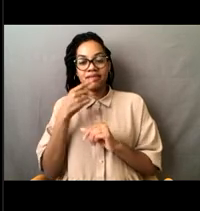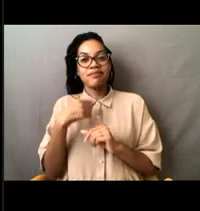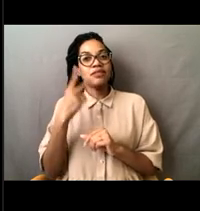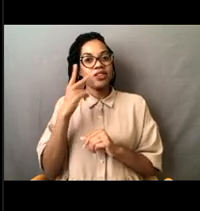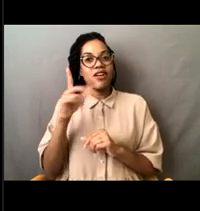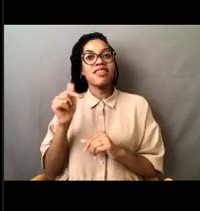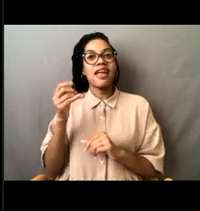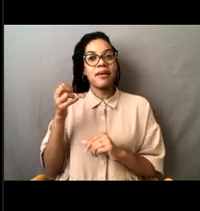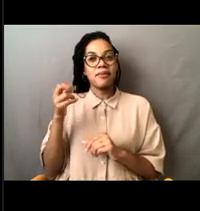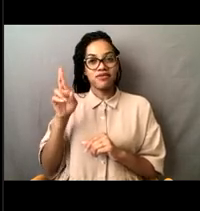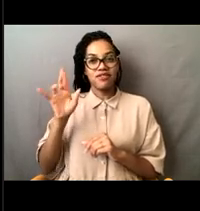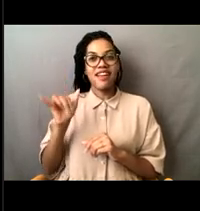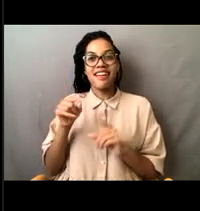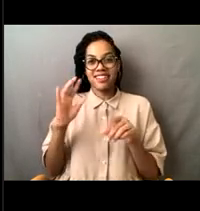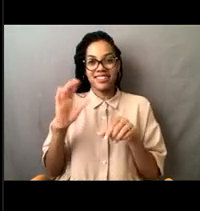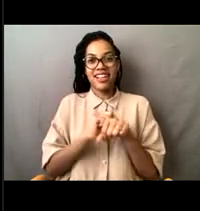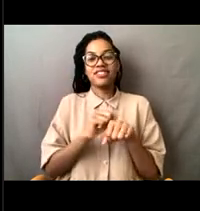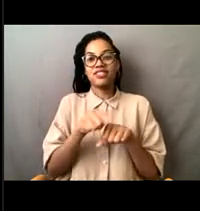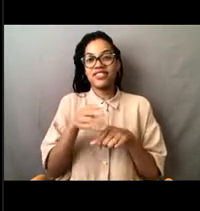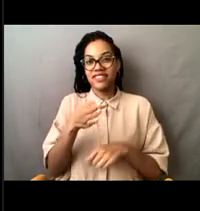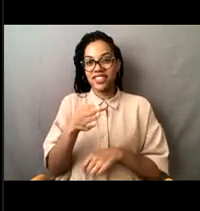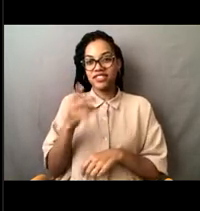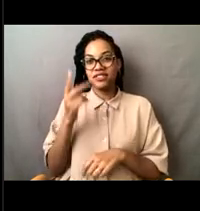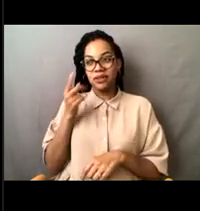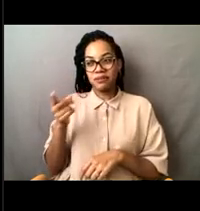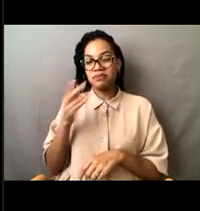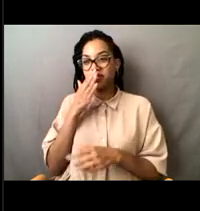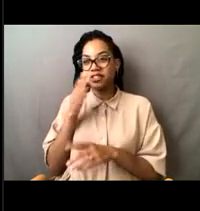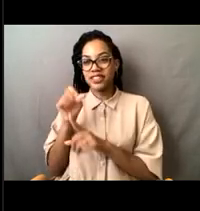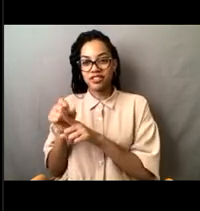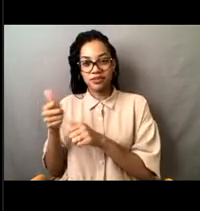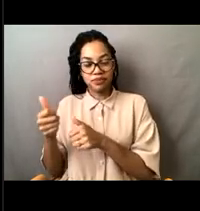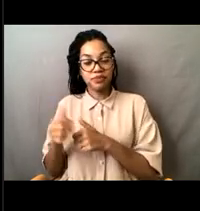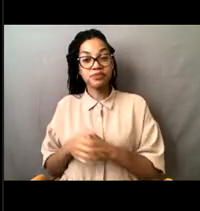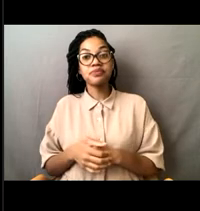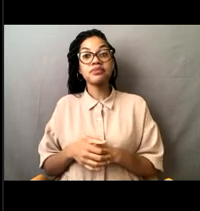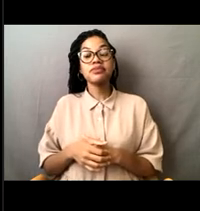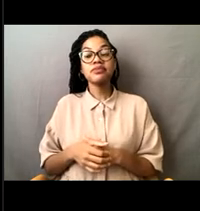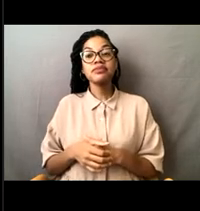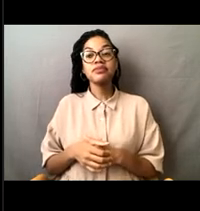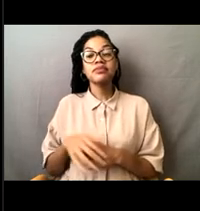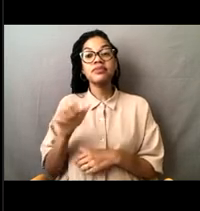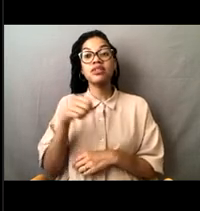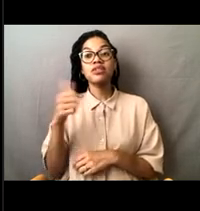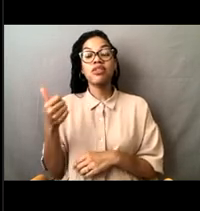So good observation. And another observation, remember, we've seen some of those